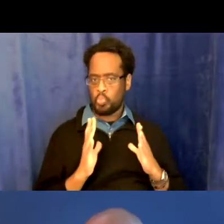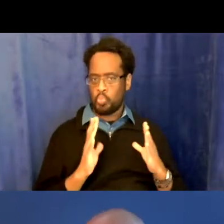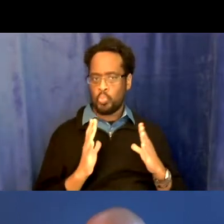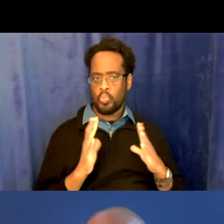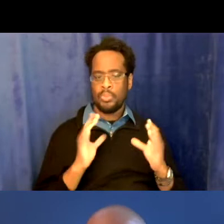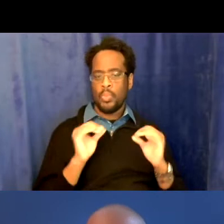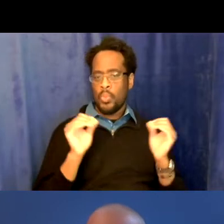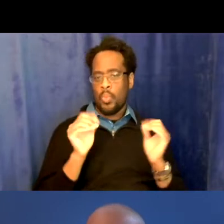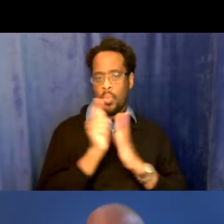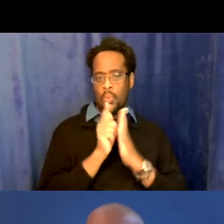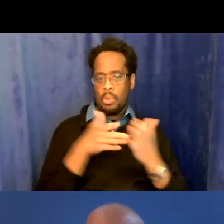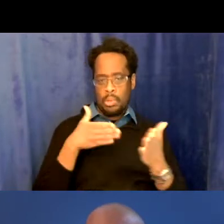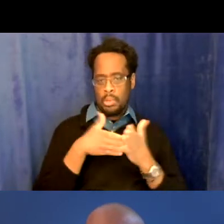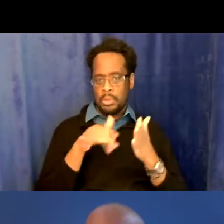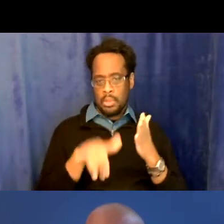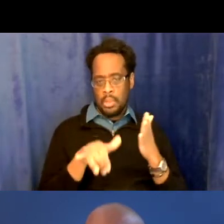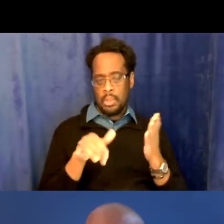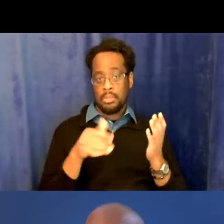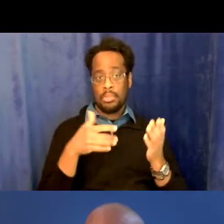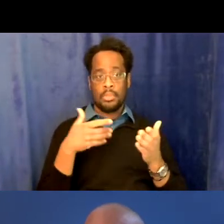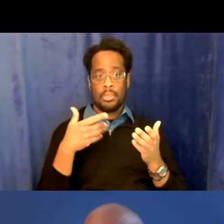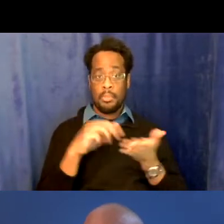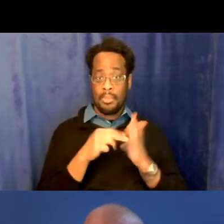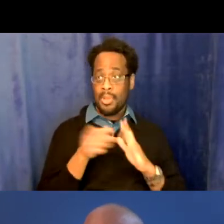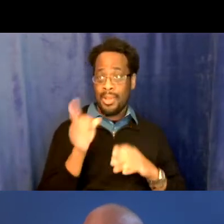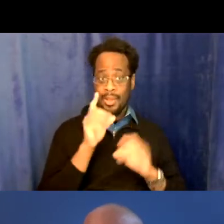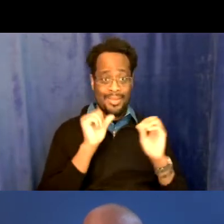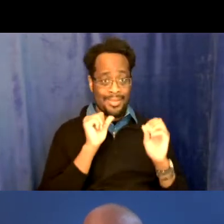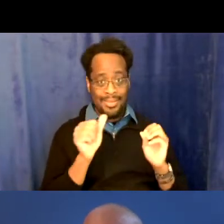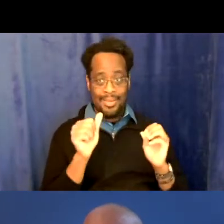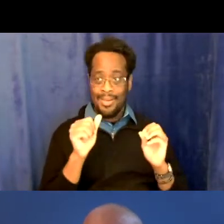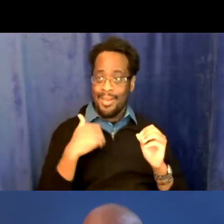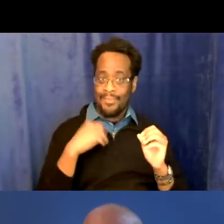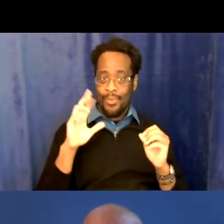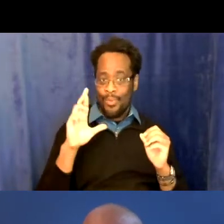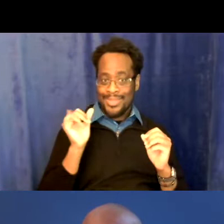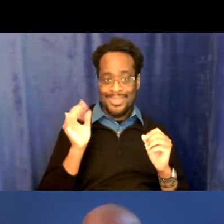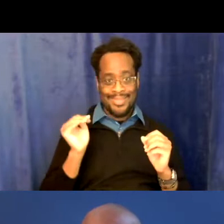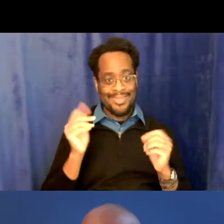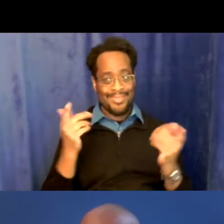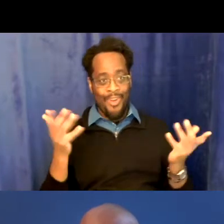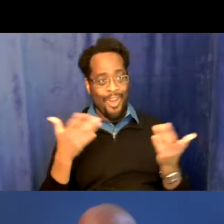developed a lot, they had schools for um deaf children there were no laws against that but